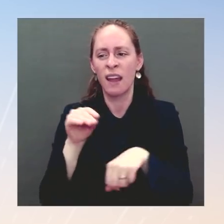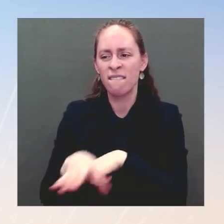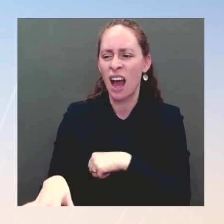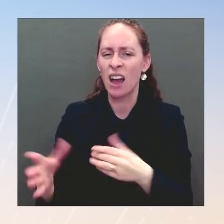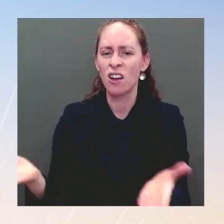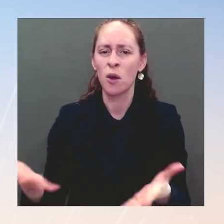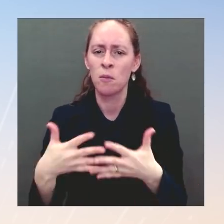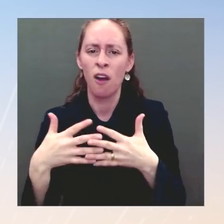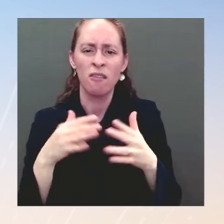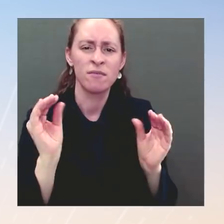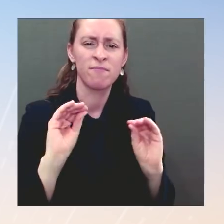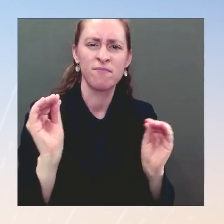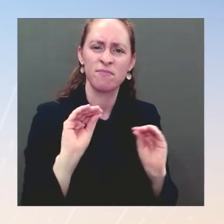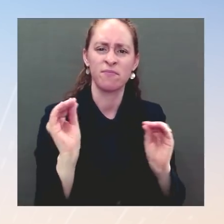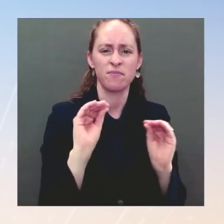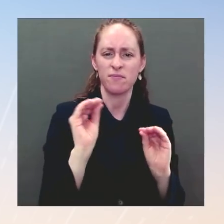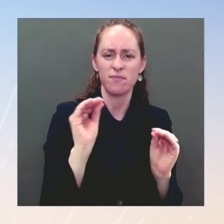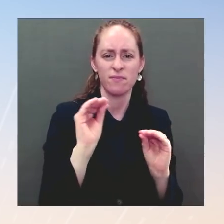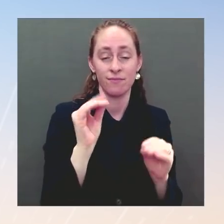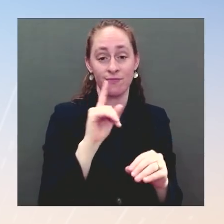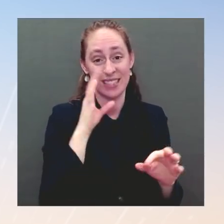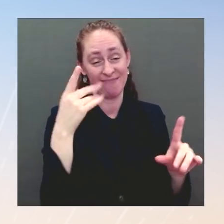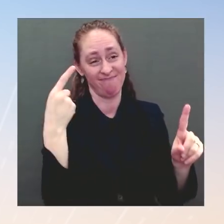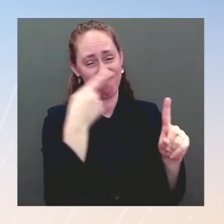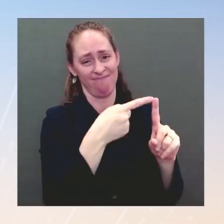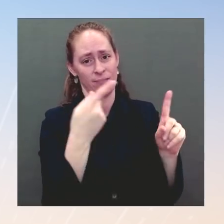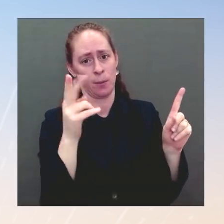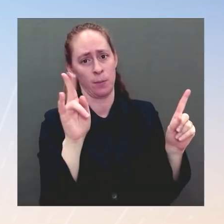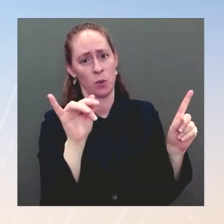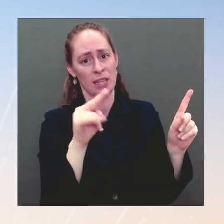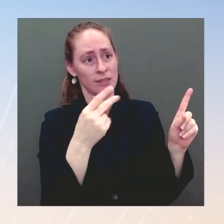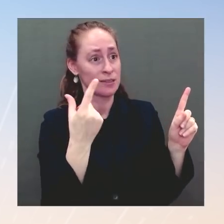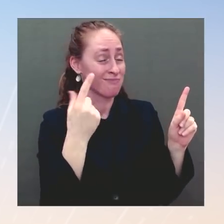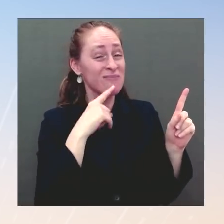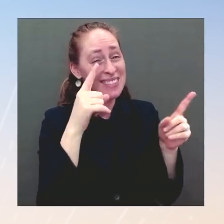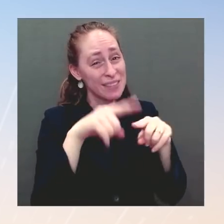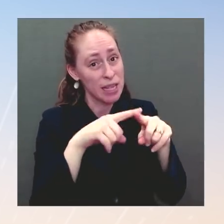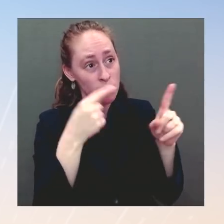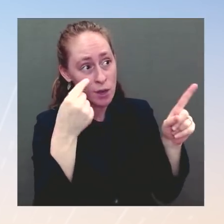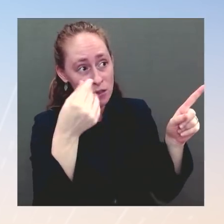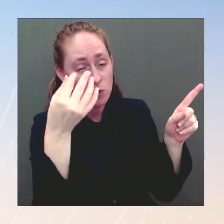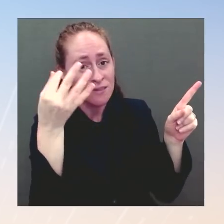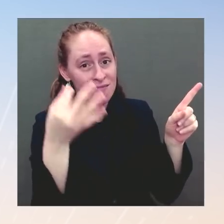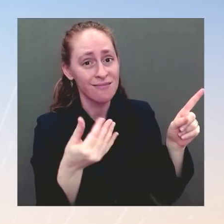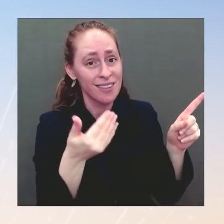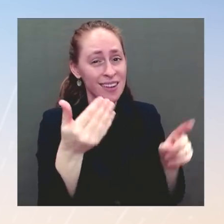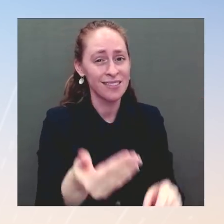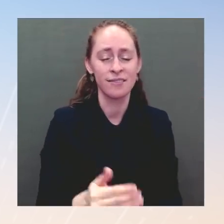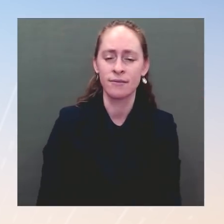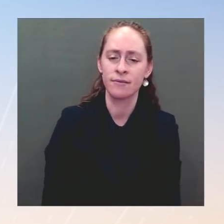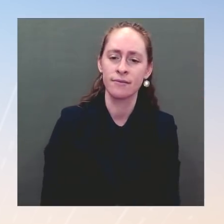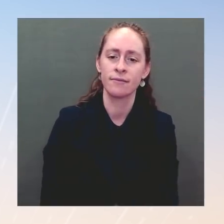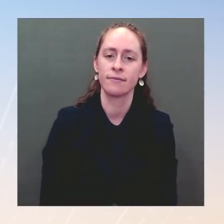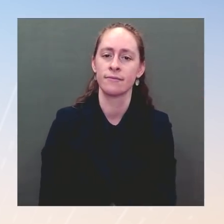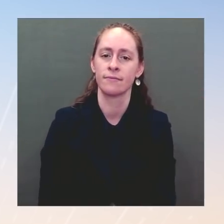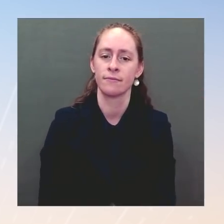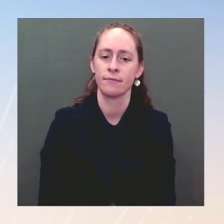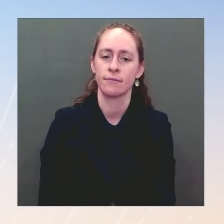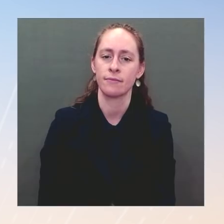The Press: And finally, is one of those options looking at releasing more oil from the Strategic Petroleum Reserve? Ms. Psaki: That is certainly an option on the table.